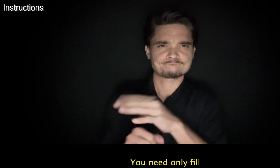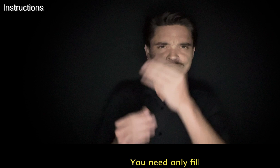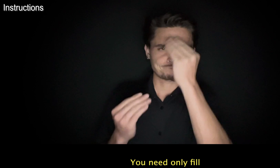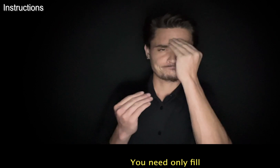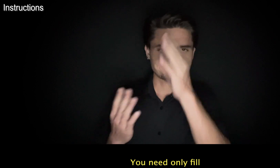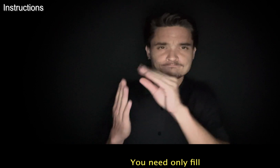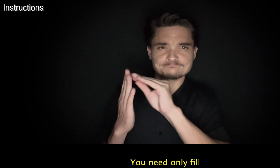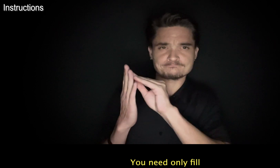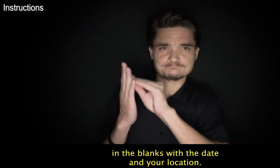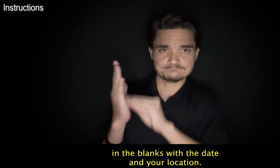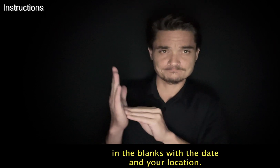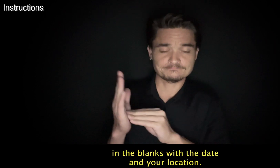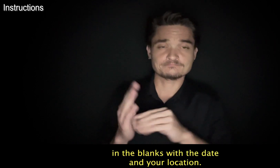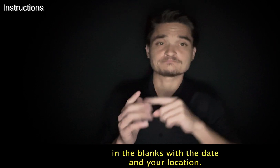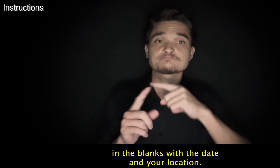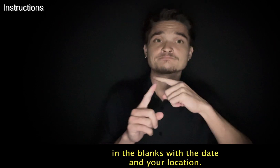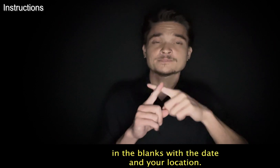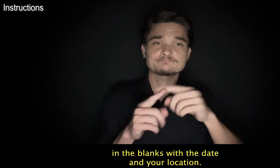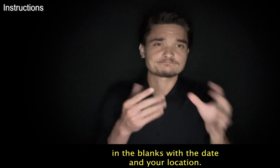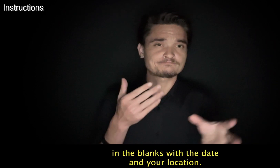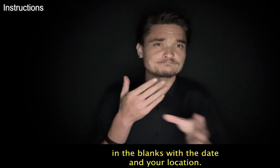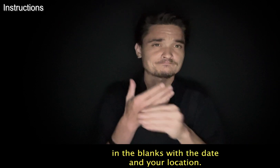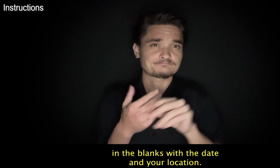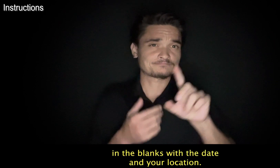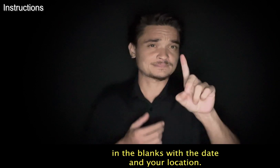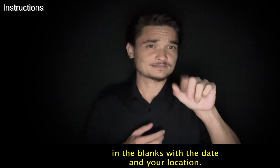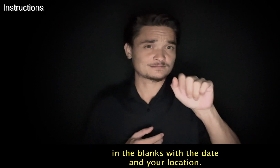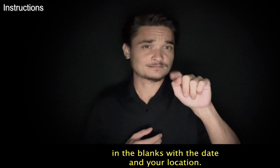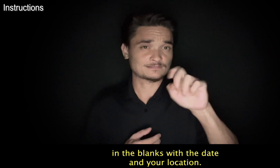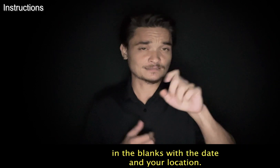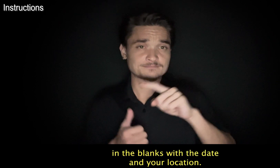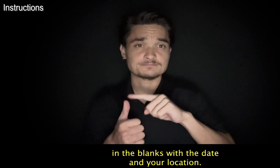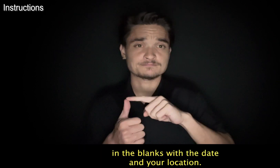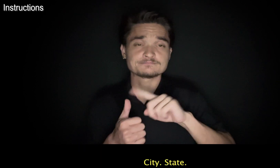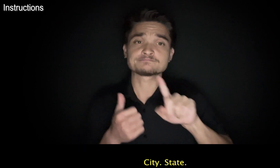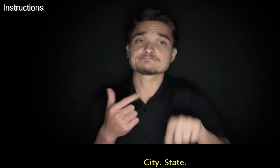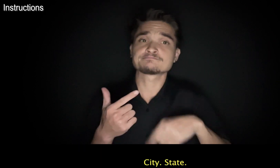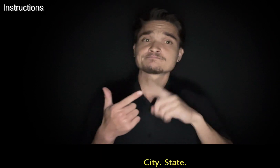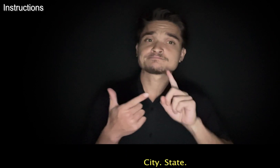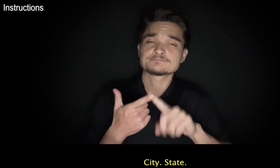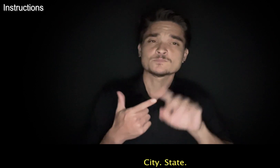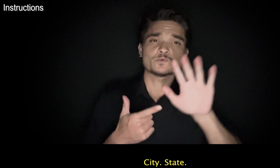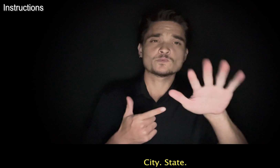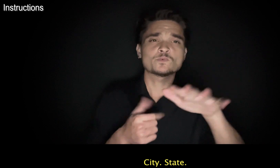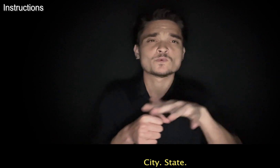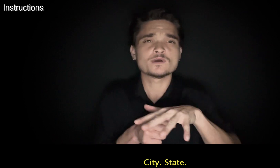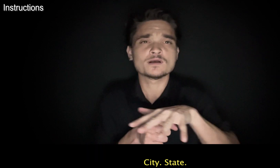You need only fill in the blanks with the date and your location. City. State.